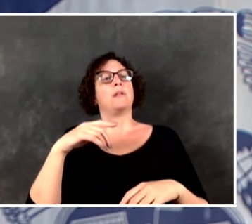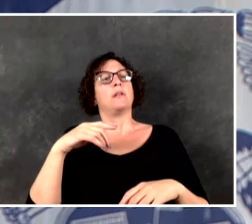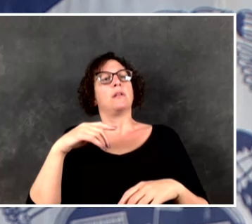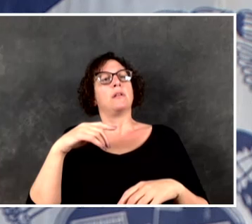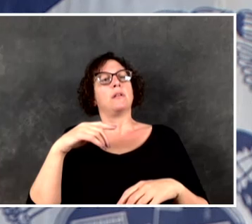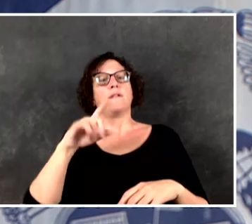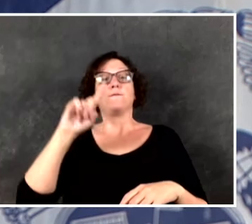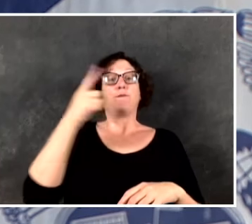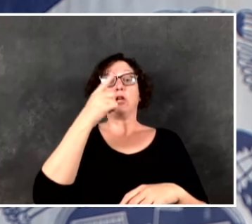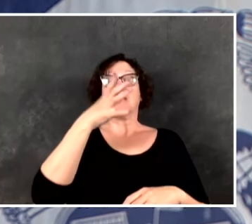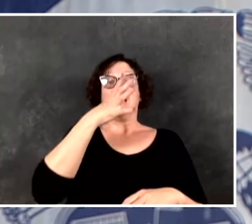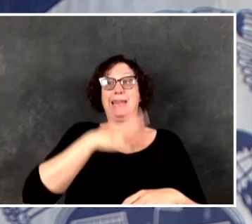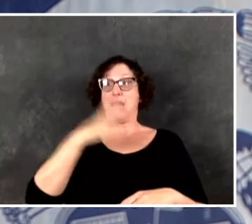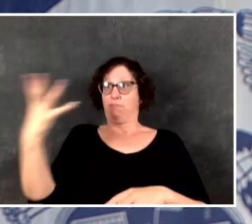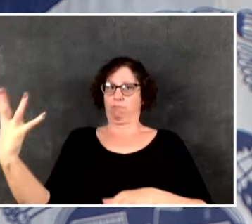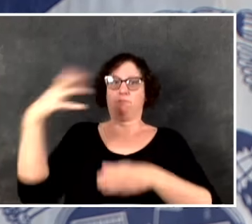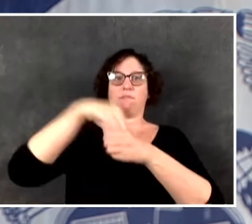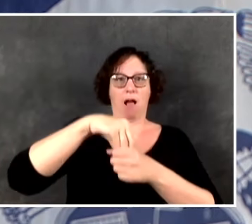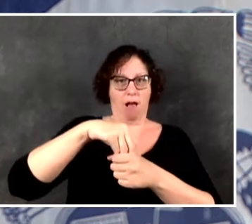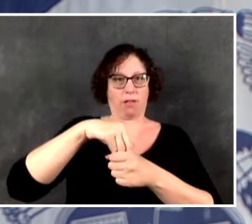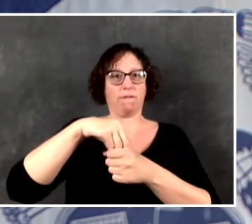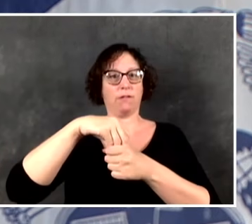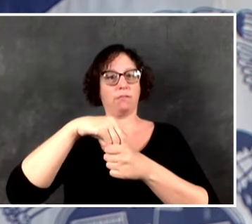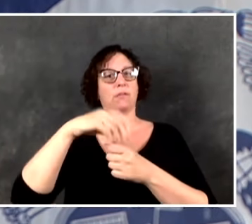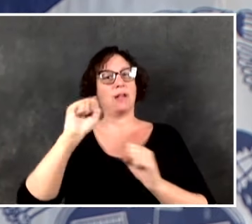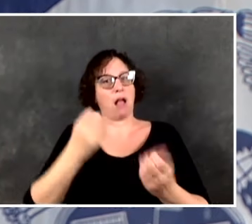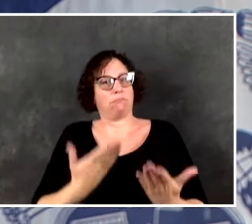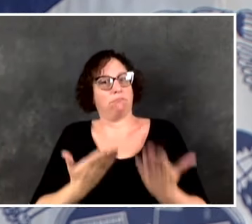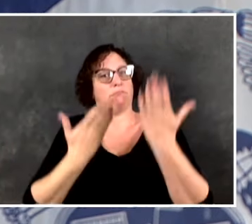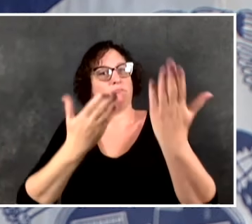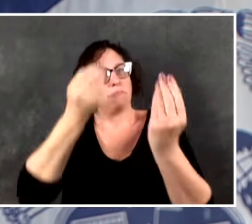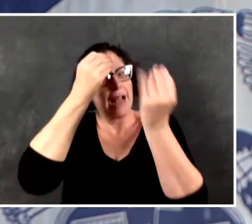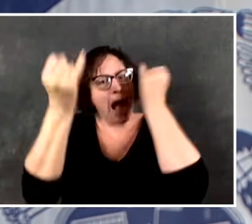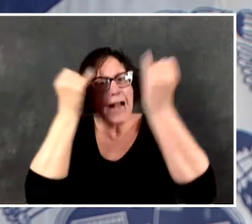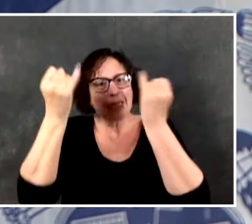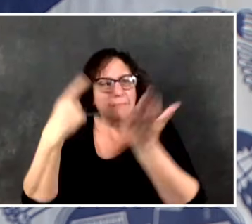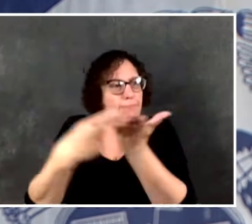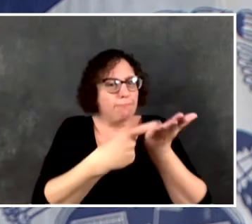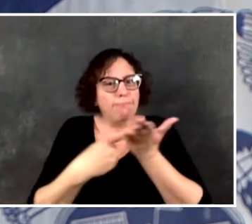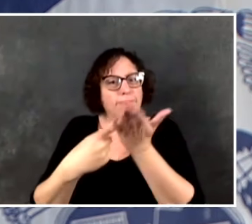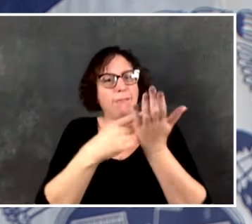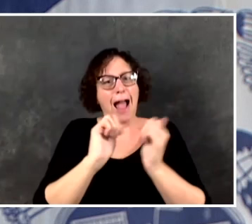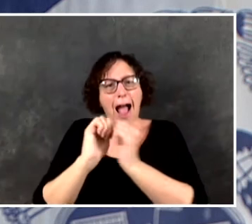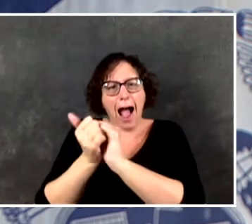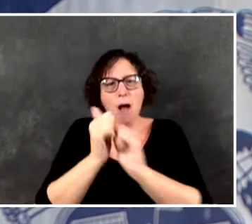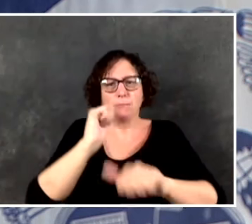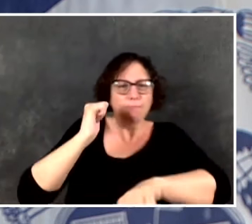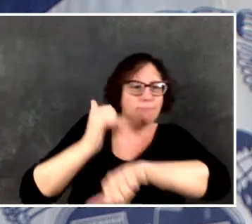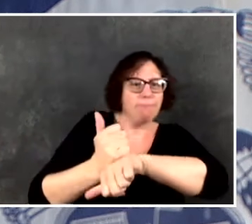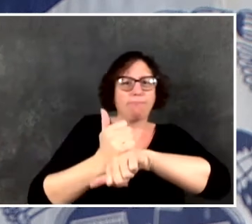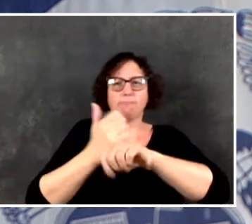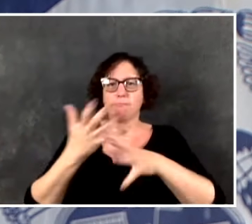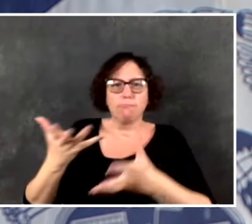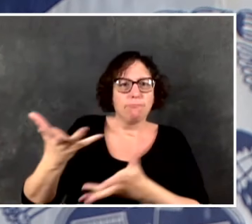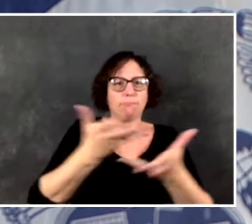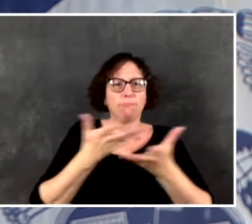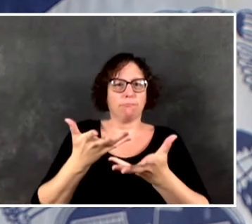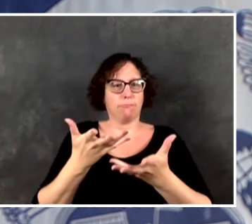AND THE FIRST LADY, WHICH SHE BECAME INVOLVED IN THOSE DISCUSSIONS, ADDED A SET OF IDSEA AS TO HOW THIS COULD BE PLAYED OUT A ND